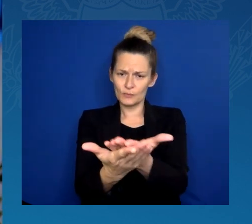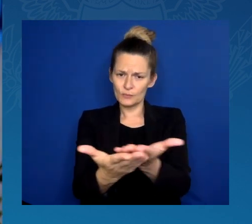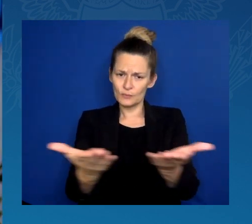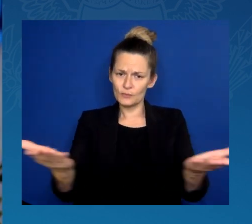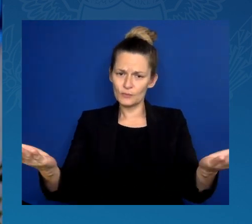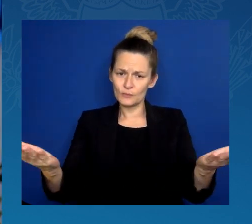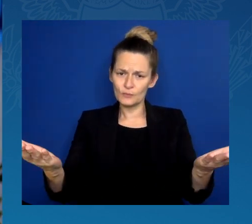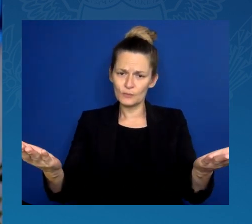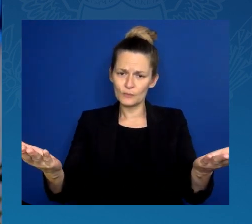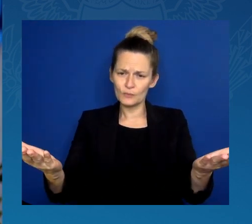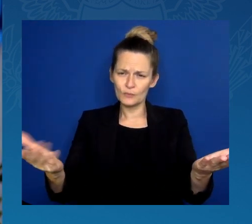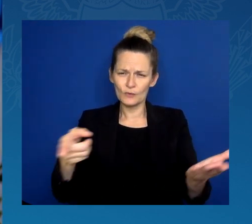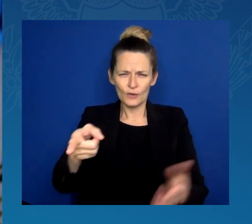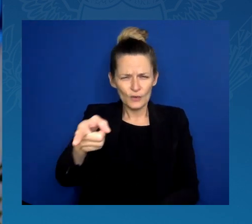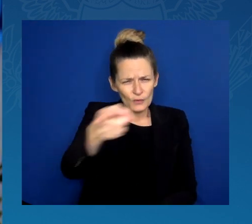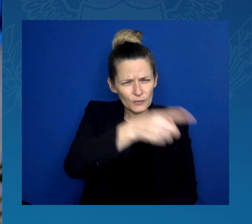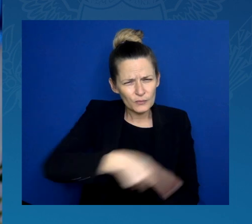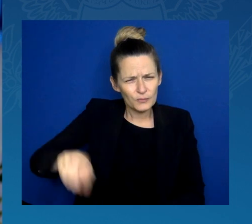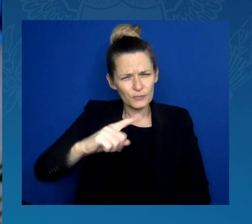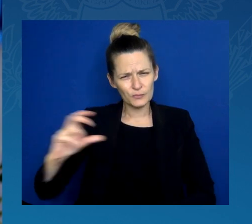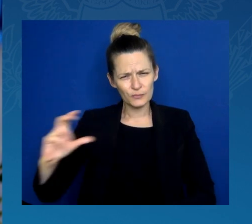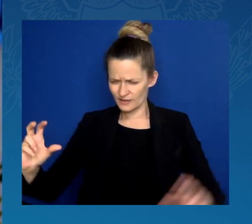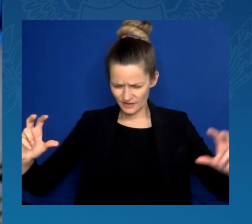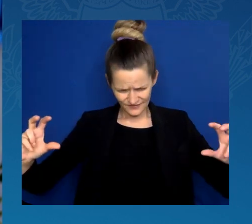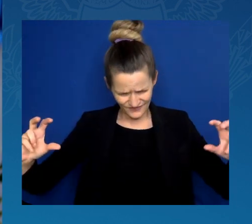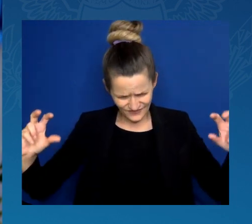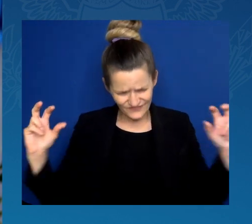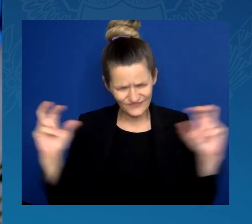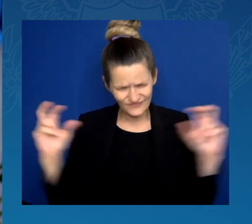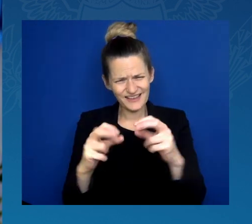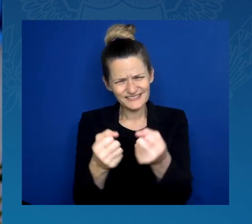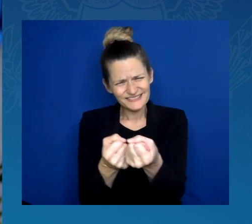who bled for the strength of this movement --